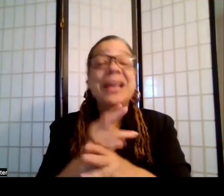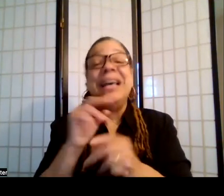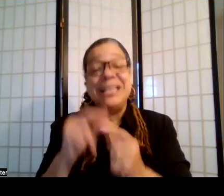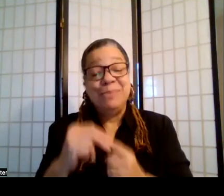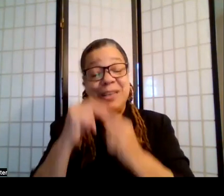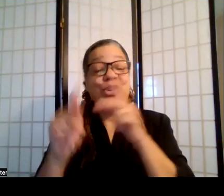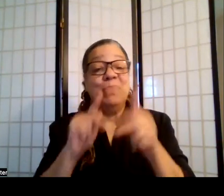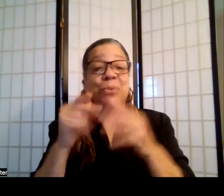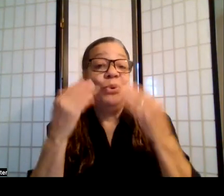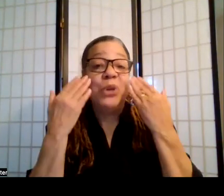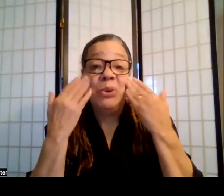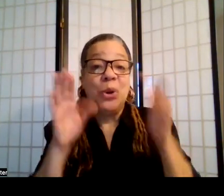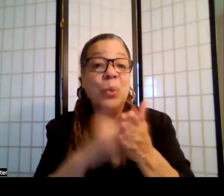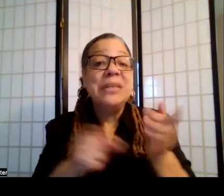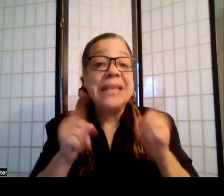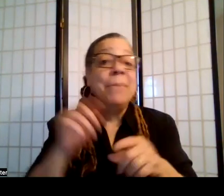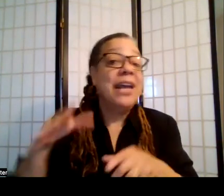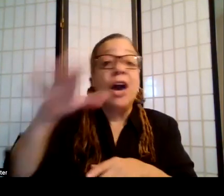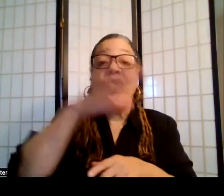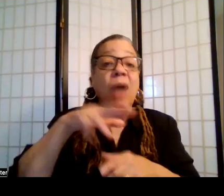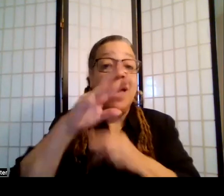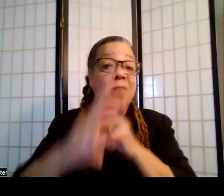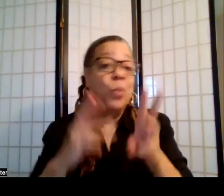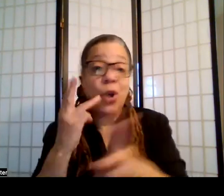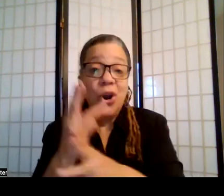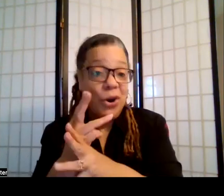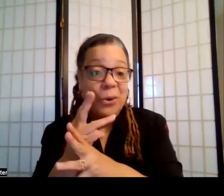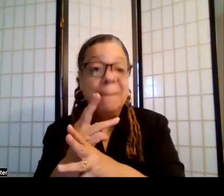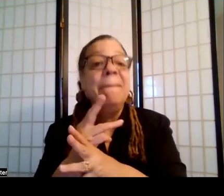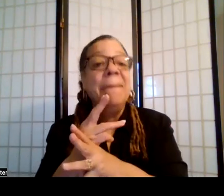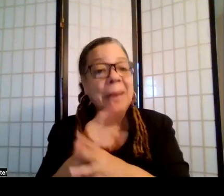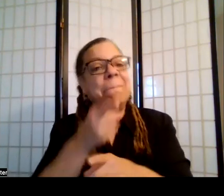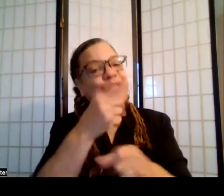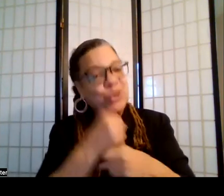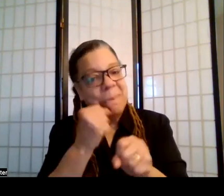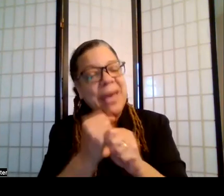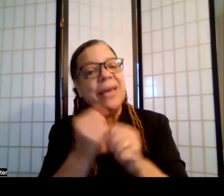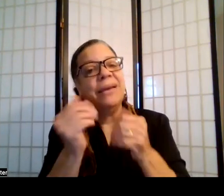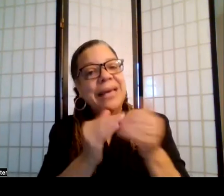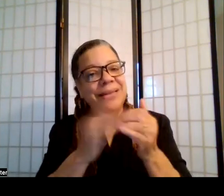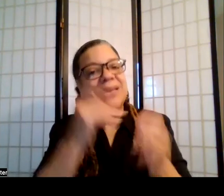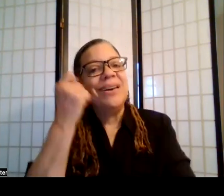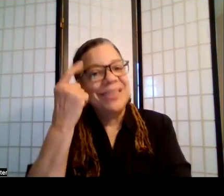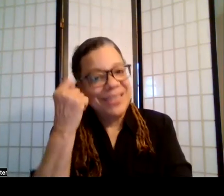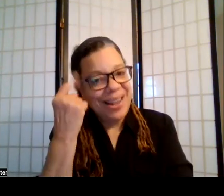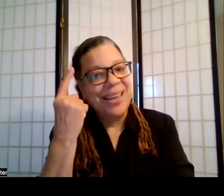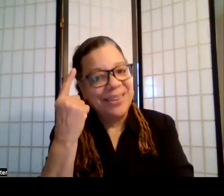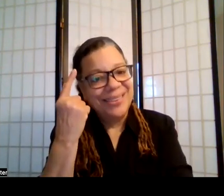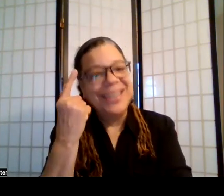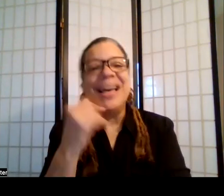really, it's very important-- that it's not necessarily approachable for everybody. But you make it that way! And that's really... Thank you! That's vital.